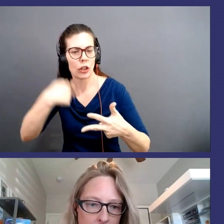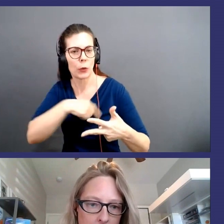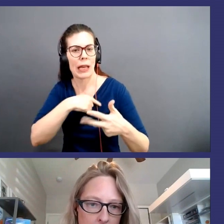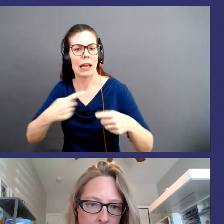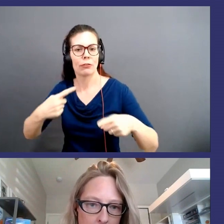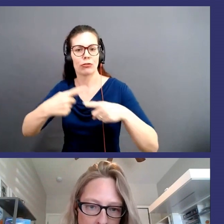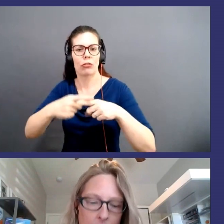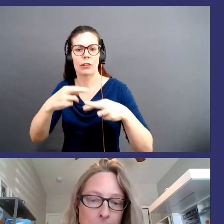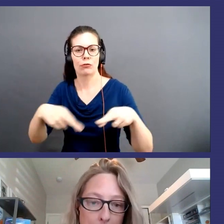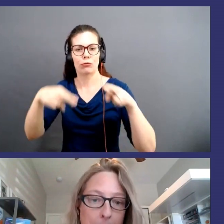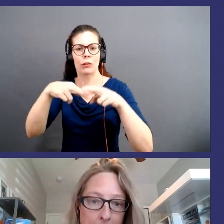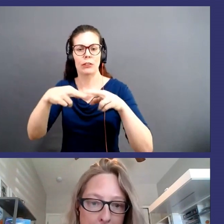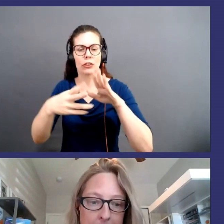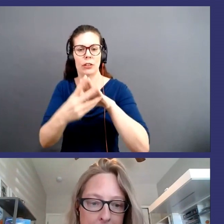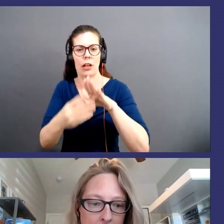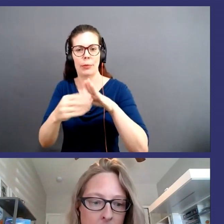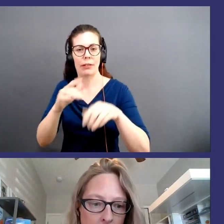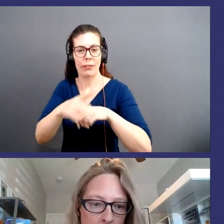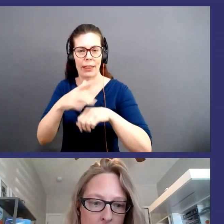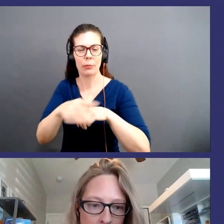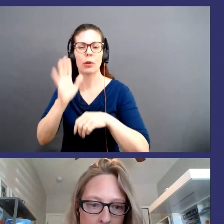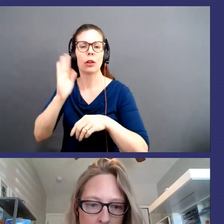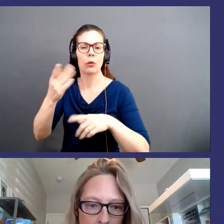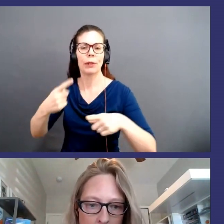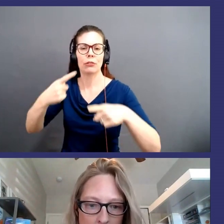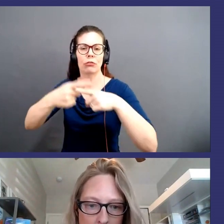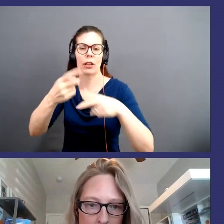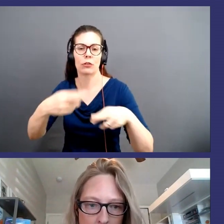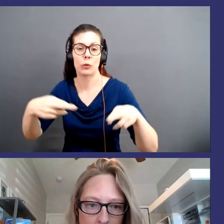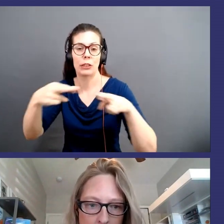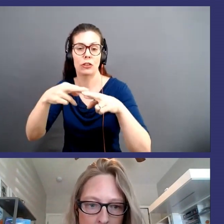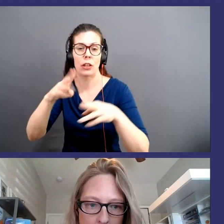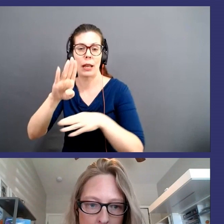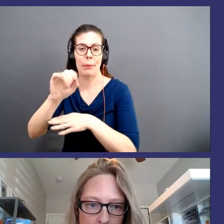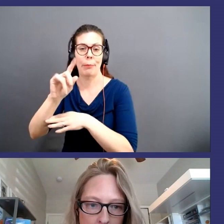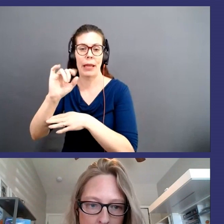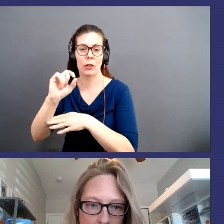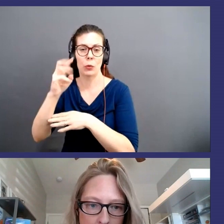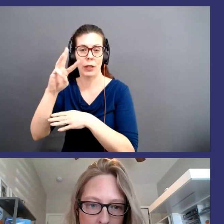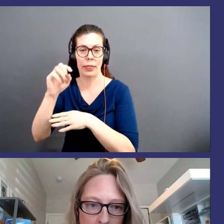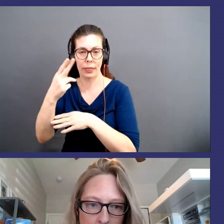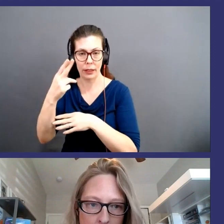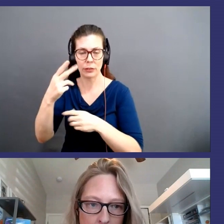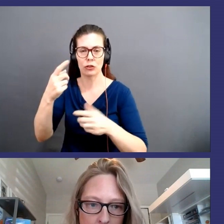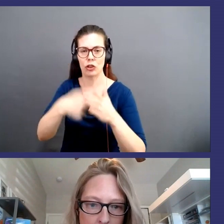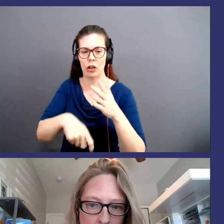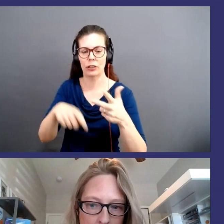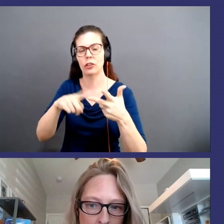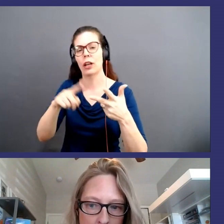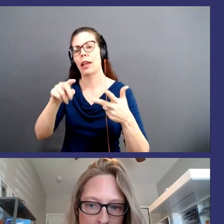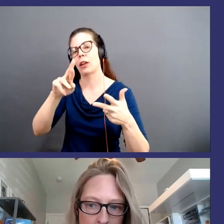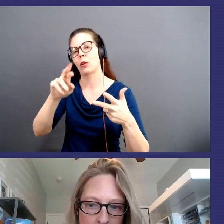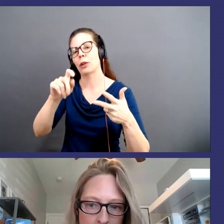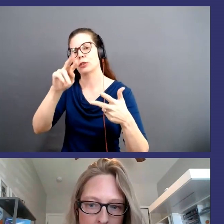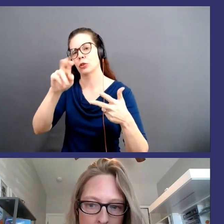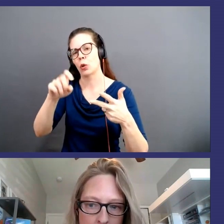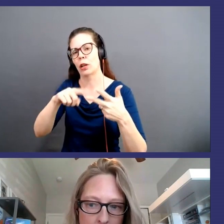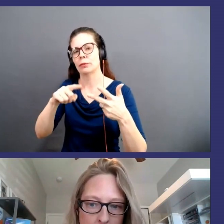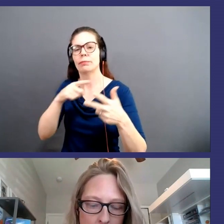available, there will be a cross-region bandwidth charge. And thirdly, there is a restore charge. These are the three primary pricing dimensions.